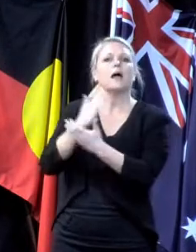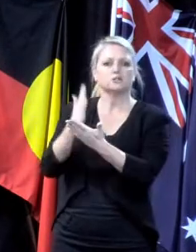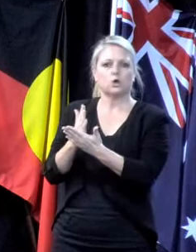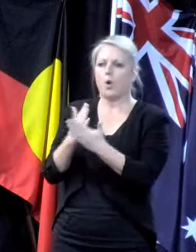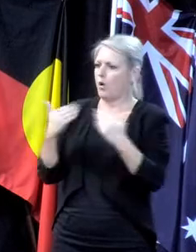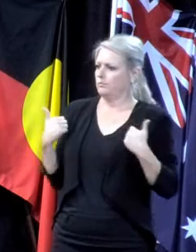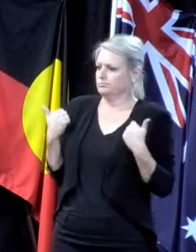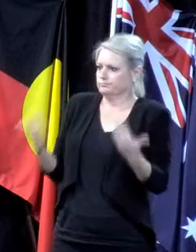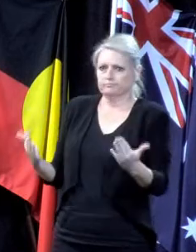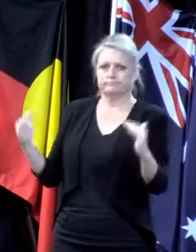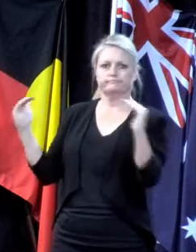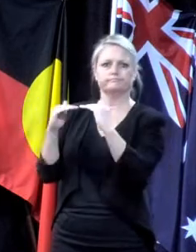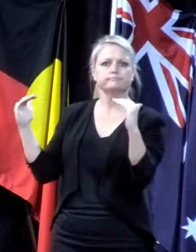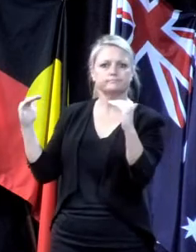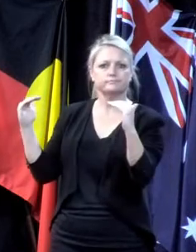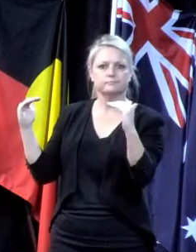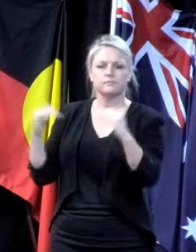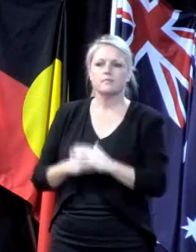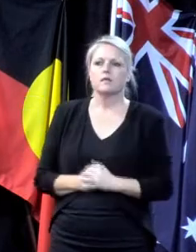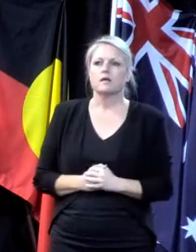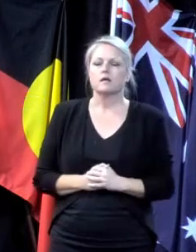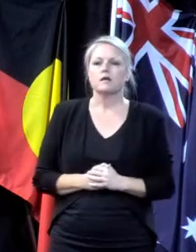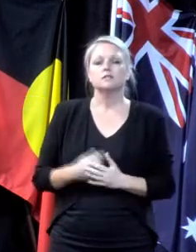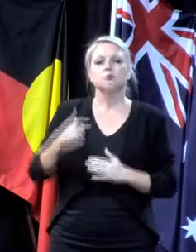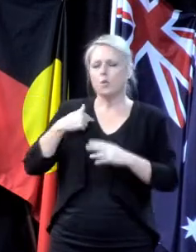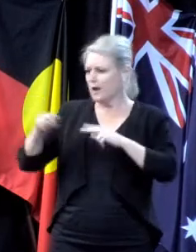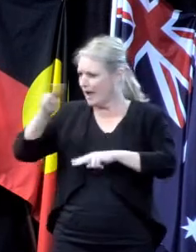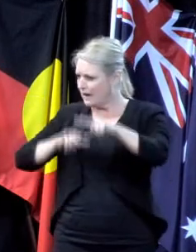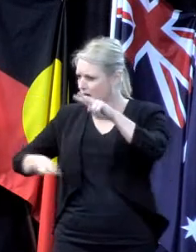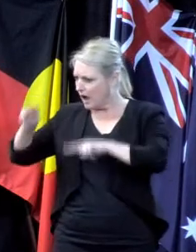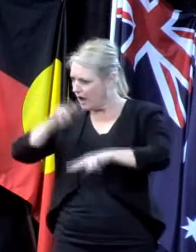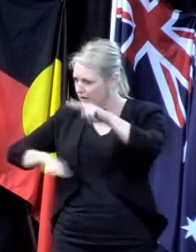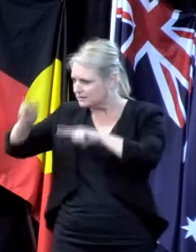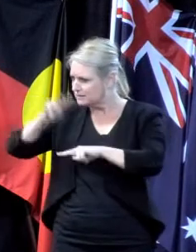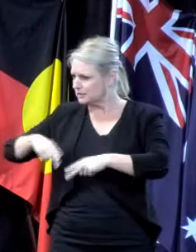So once analyzing that data, we then go into an inquiry cycle